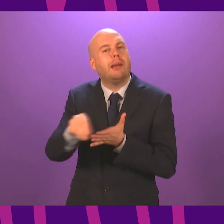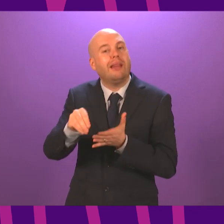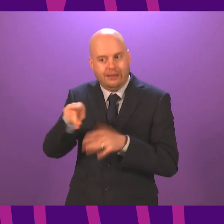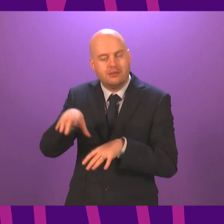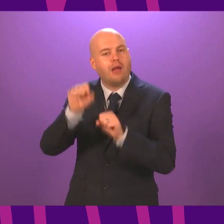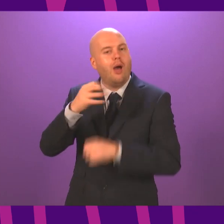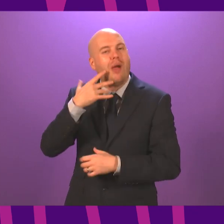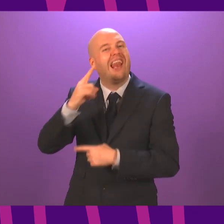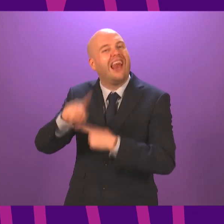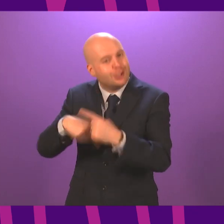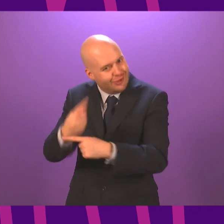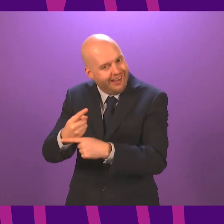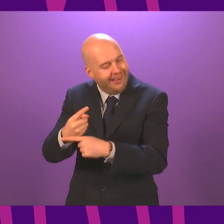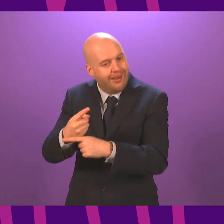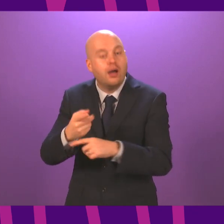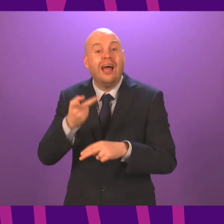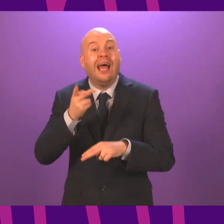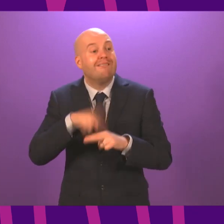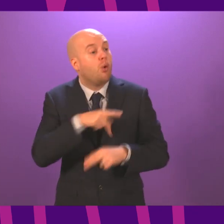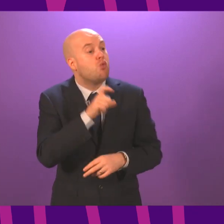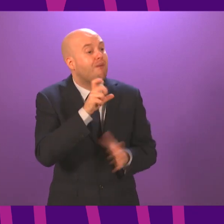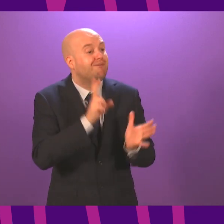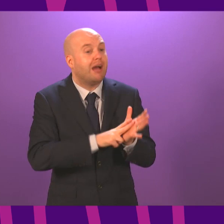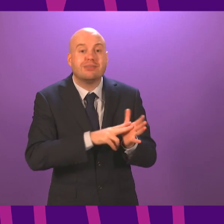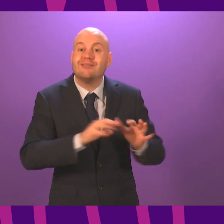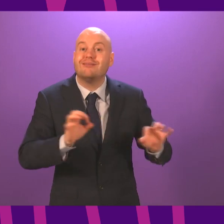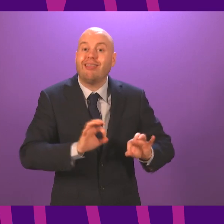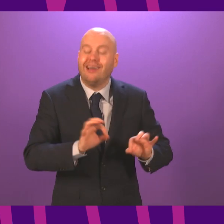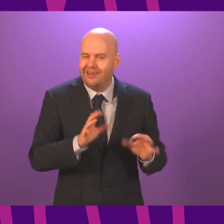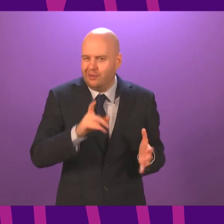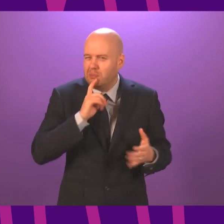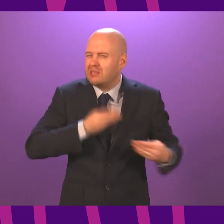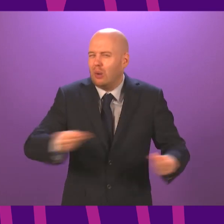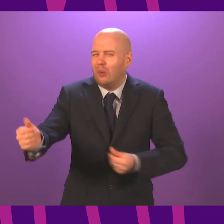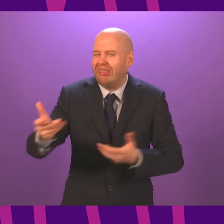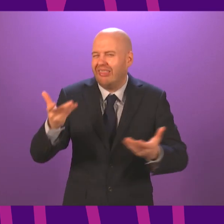had it not been for Covid. I hope that Alex Cole-Hamilton recognises that Covid